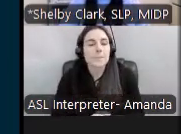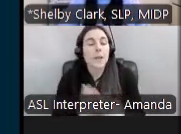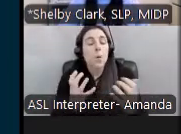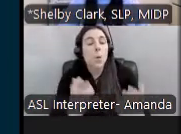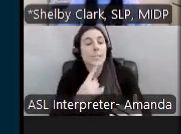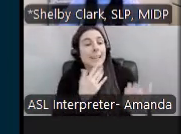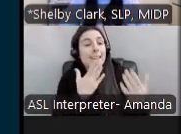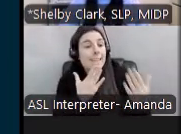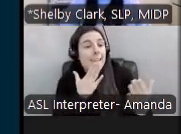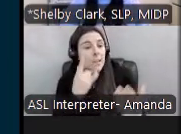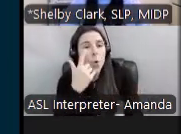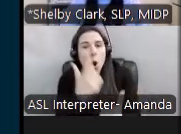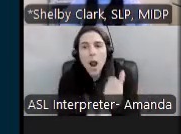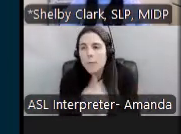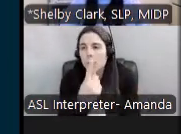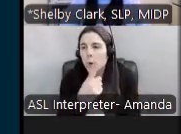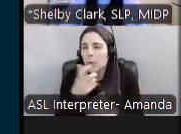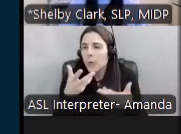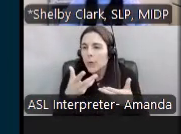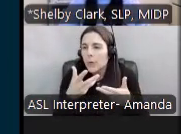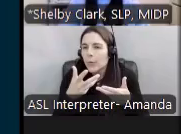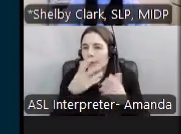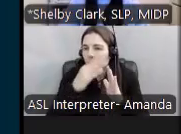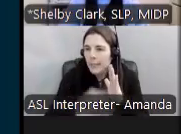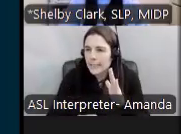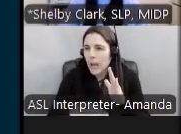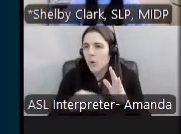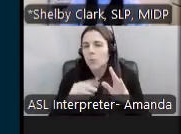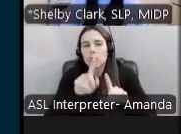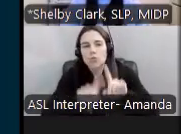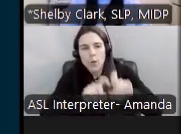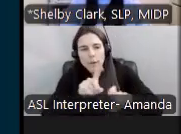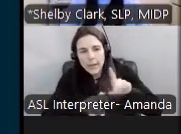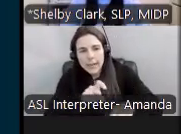everybody who fills those surveys out. It really is data